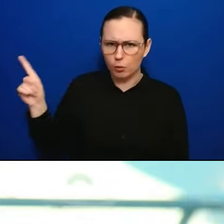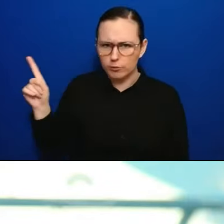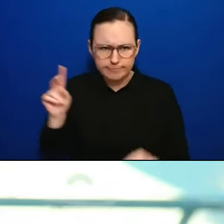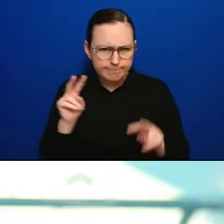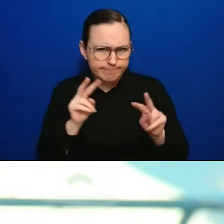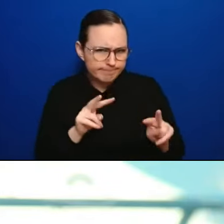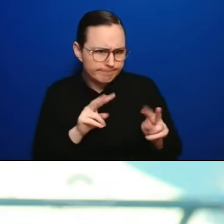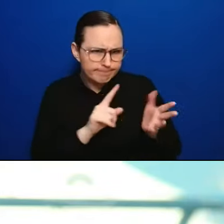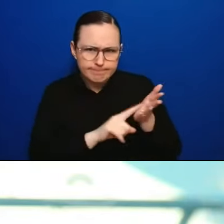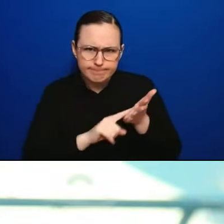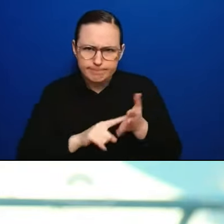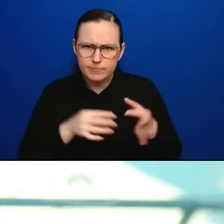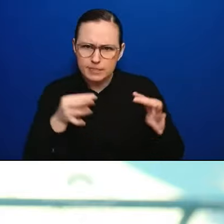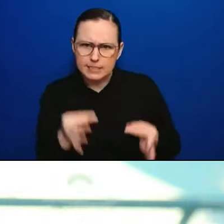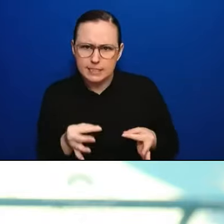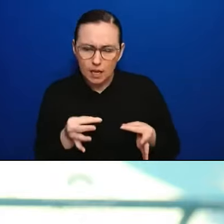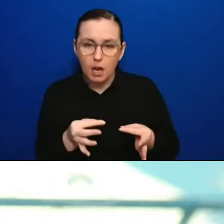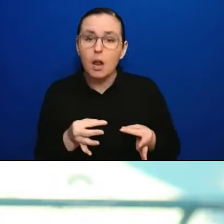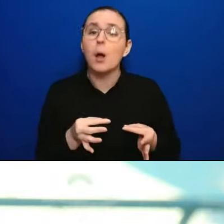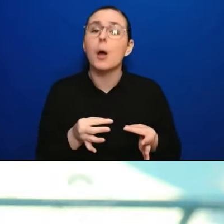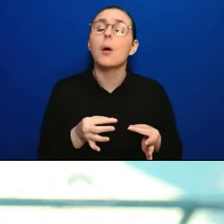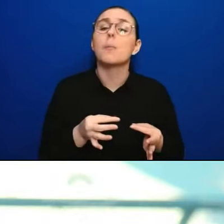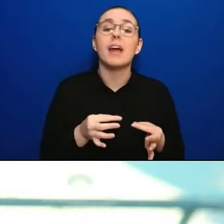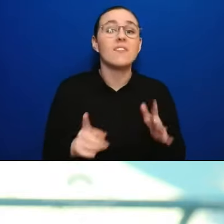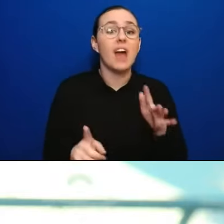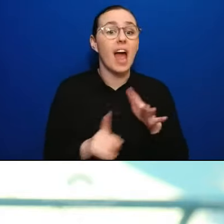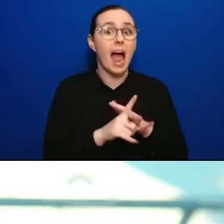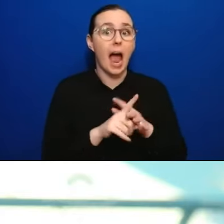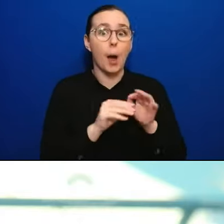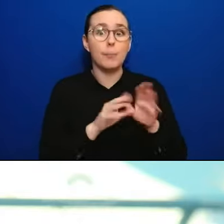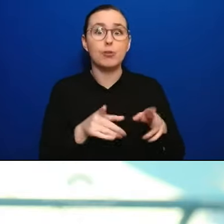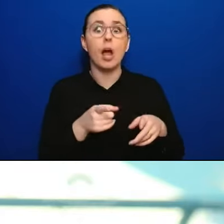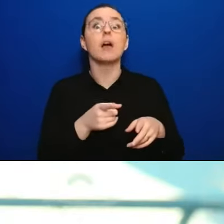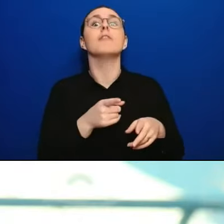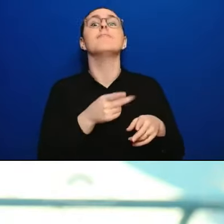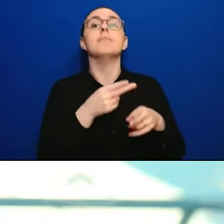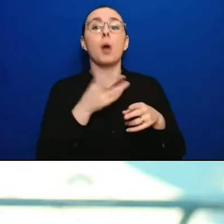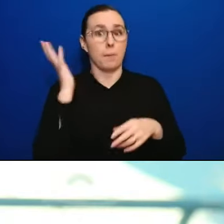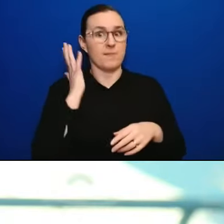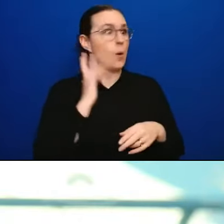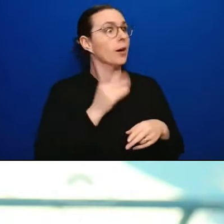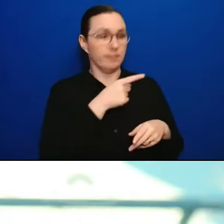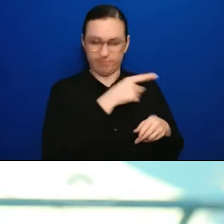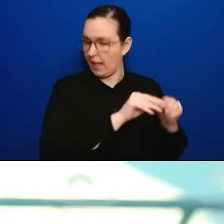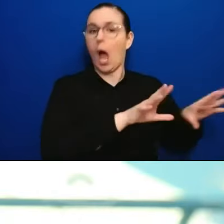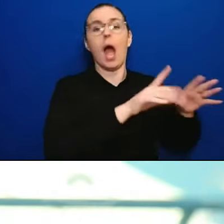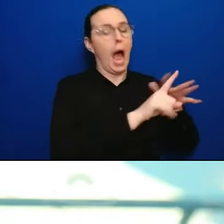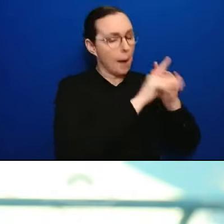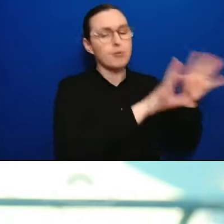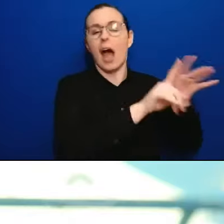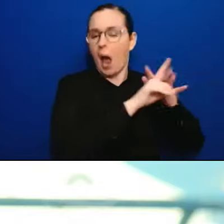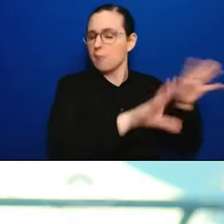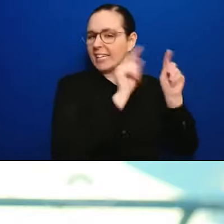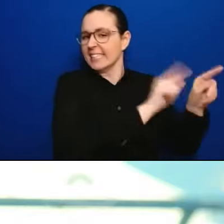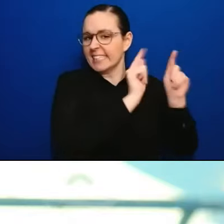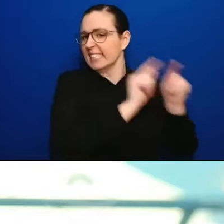judgment of the MHO doing the investigation of each of the outbreaks but declaring an